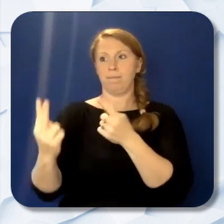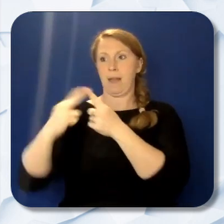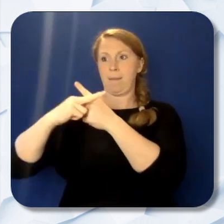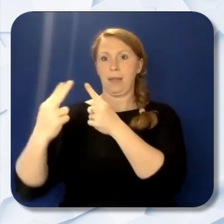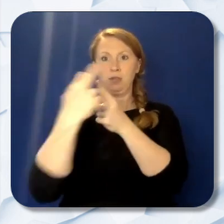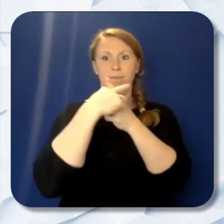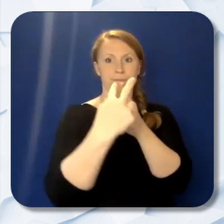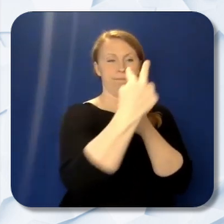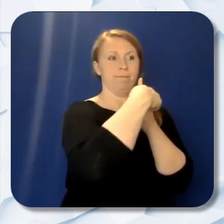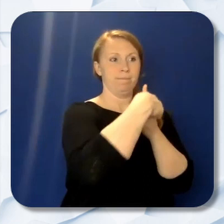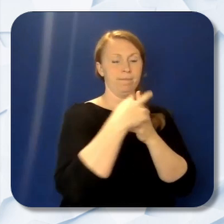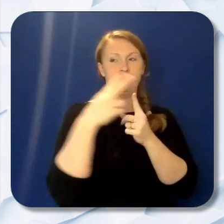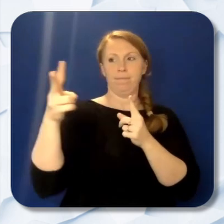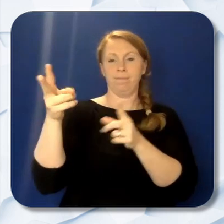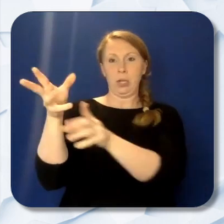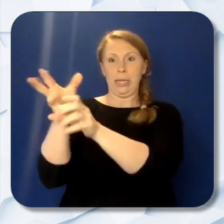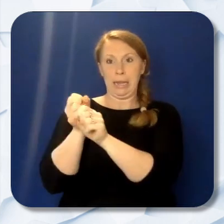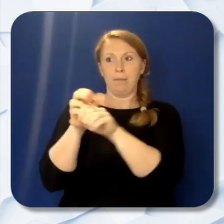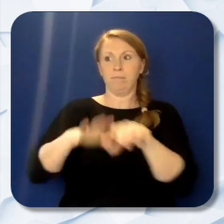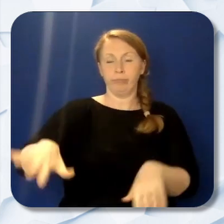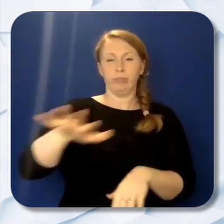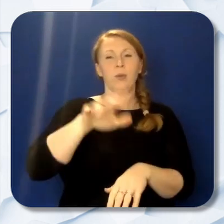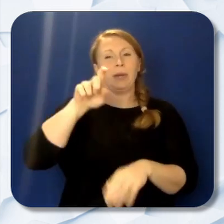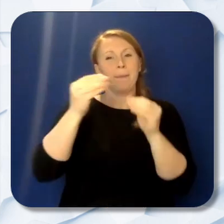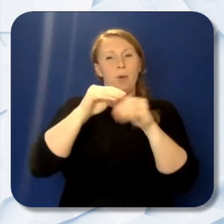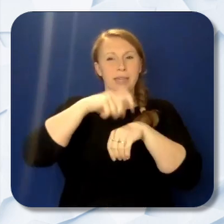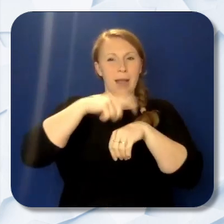State. Um, and so we need a little bit of extra time for processing, and to keep up with demand.